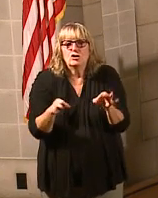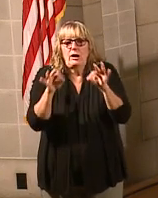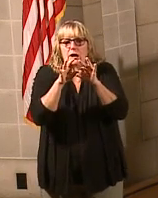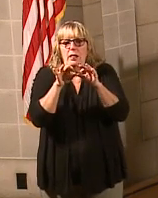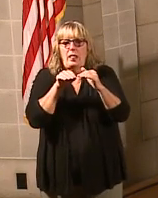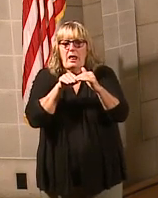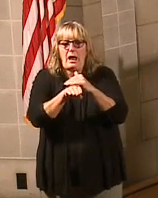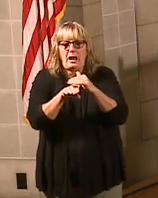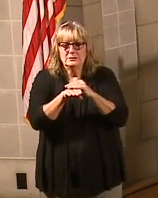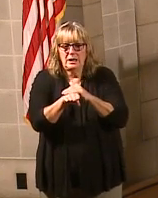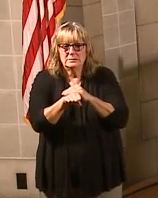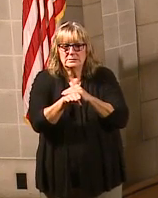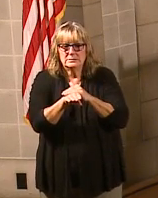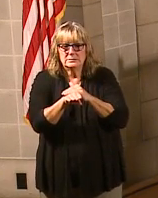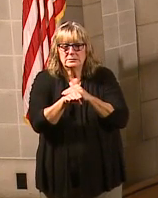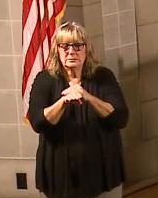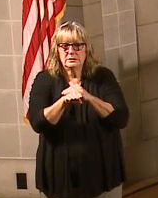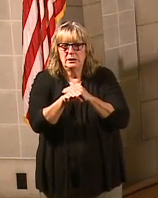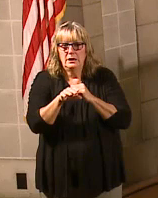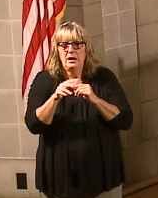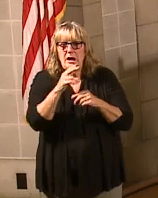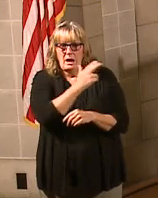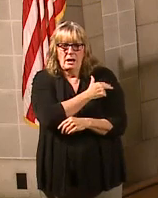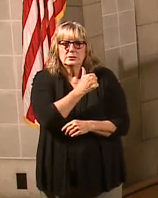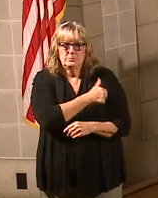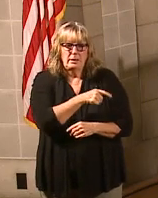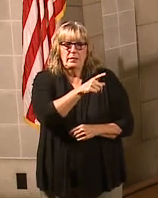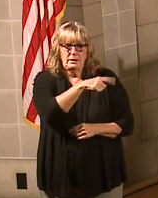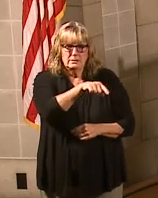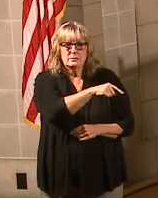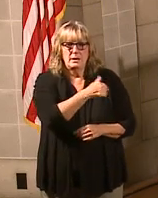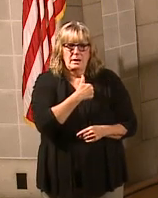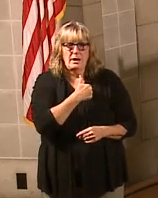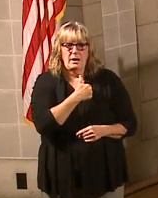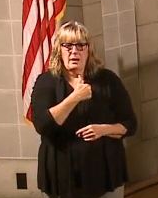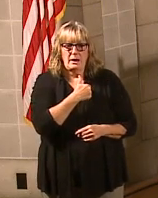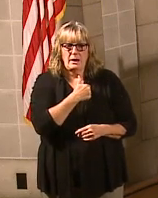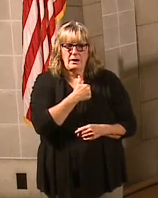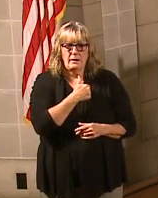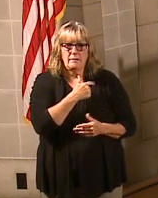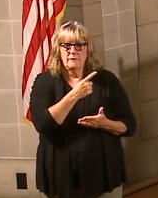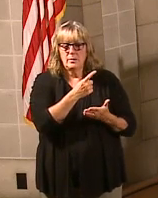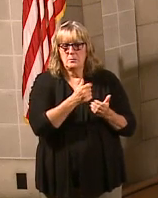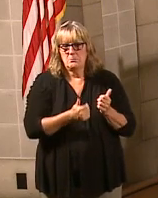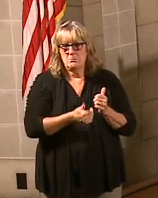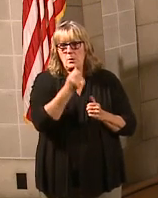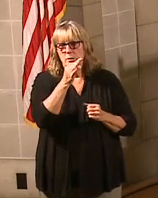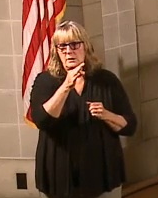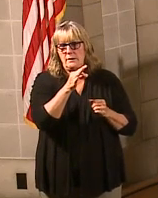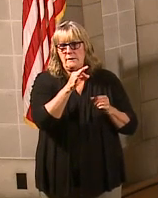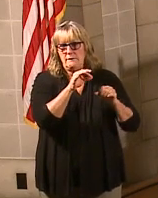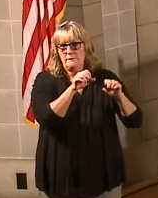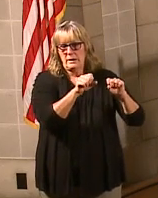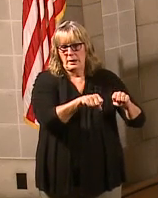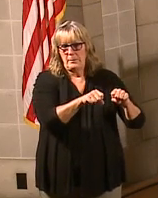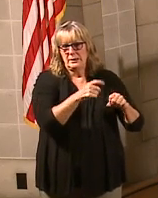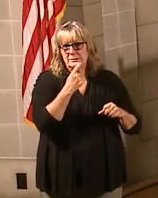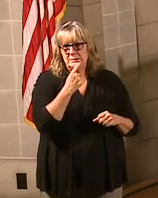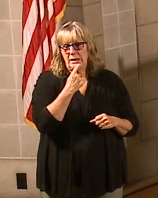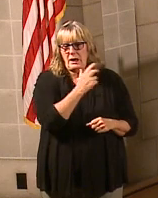THERE ARE -- I'M SORRY, WHAT, ANGIE? THE DIFFERENCE IS THE CRITICAL ACCESS HOSPITALS